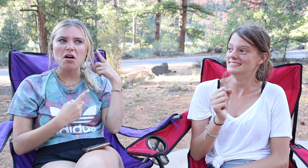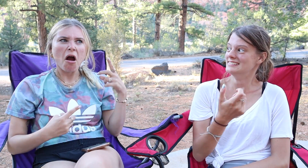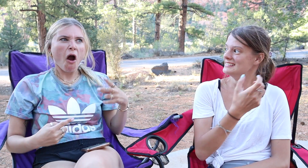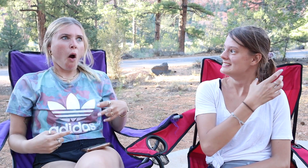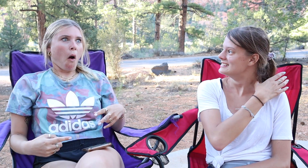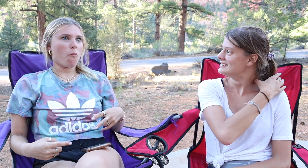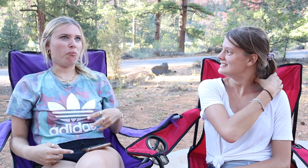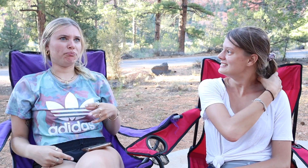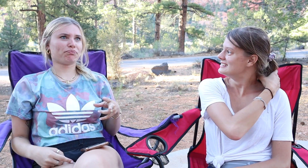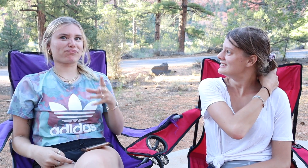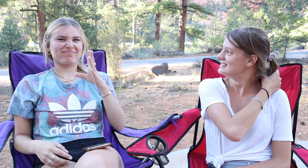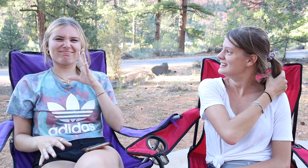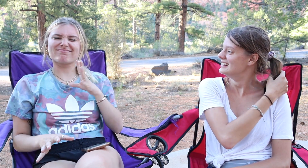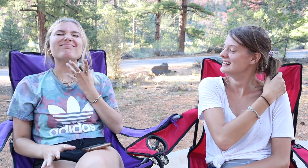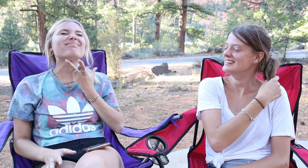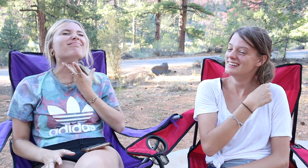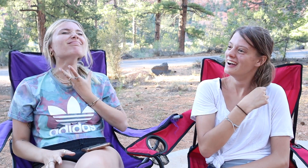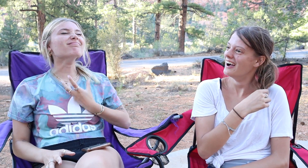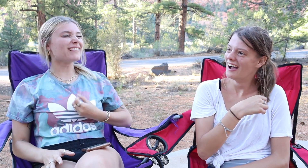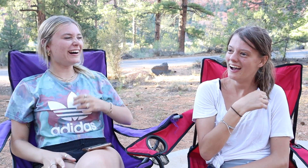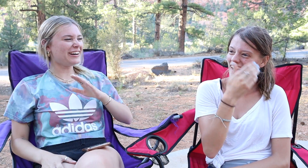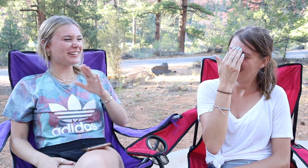they just simply gulped and left embarrassedly